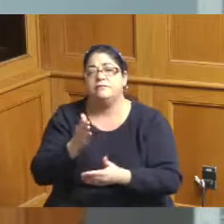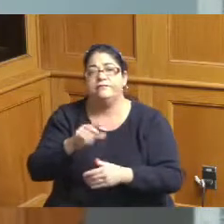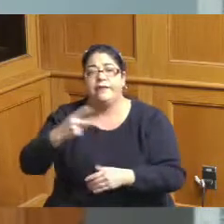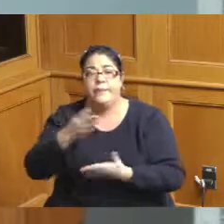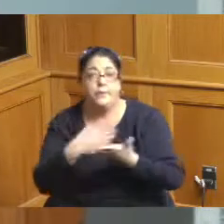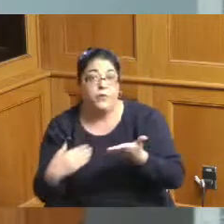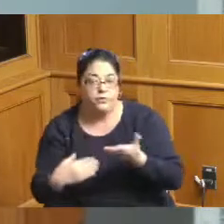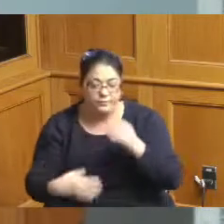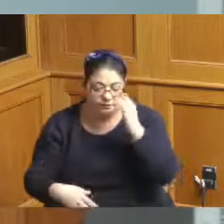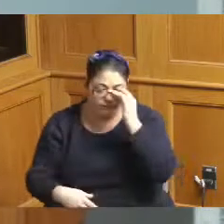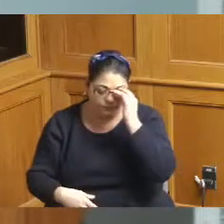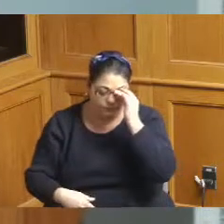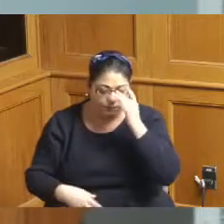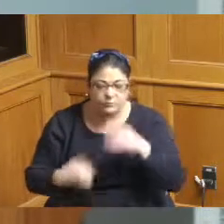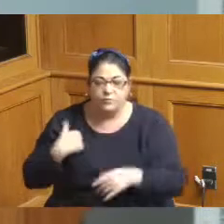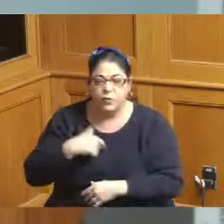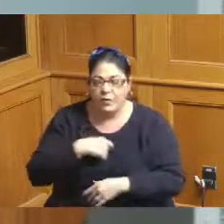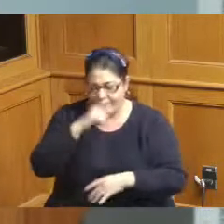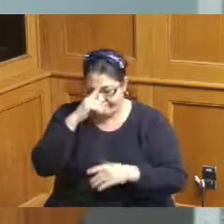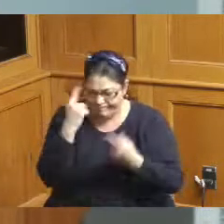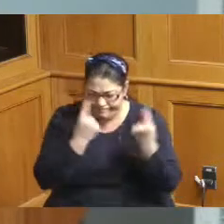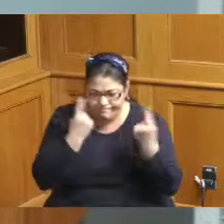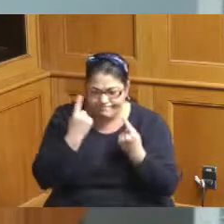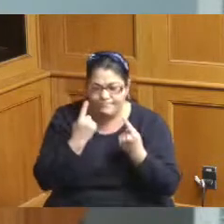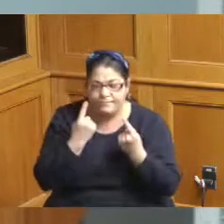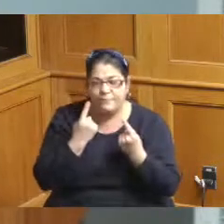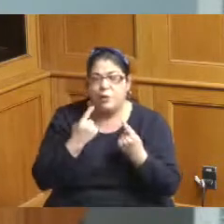one thing we're cognizant of is that is the schedule of the project